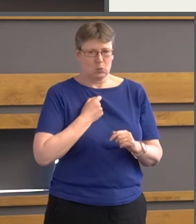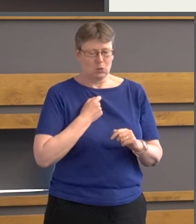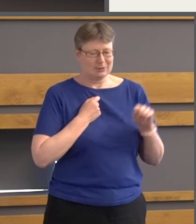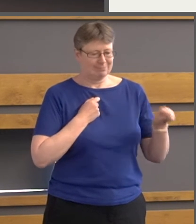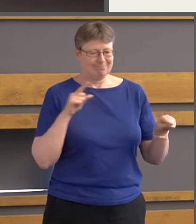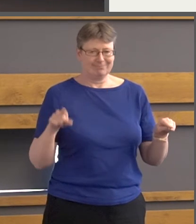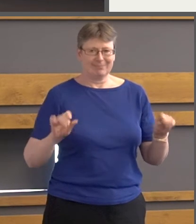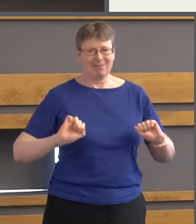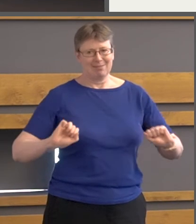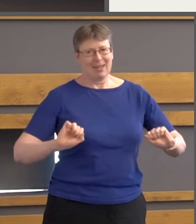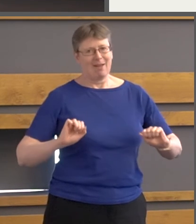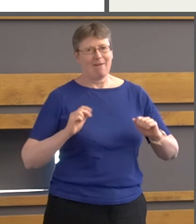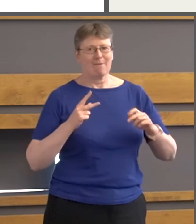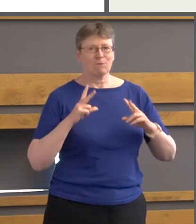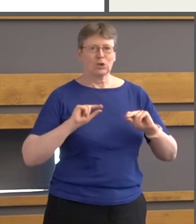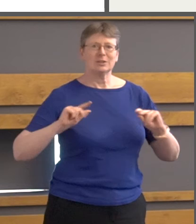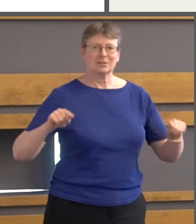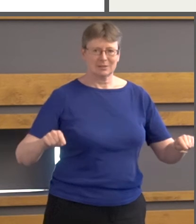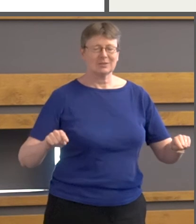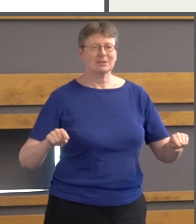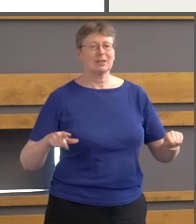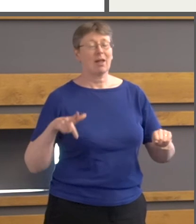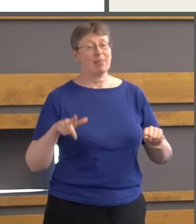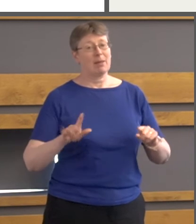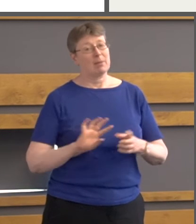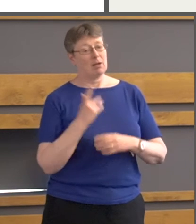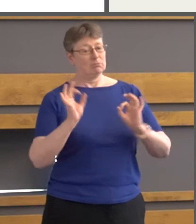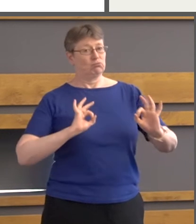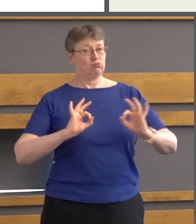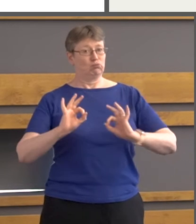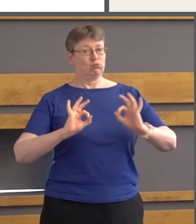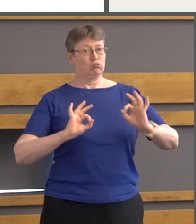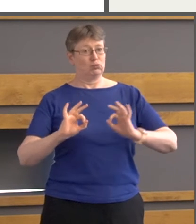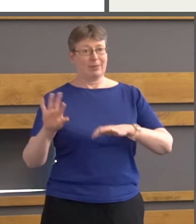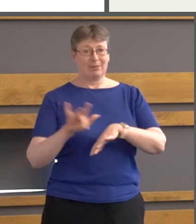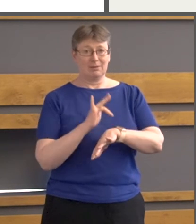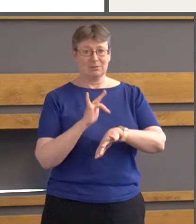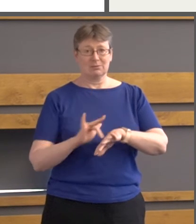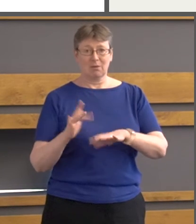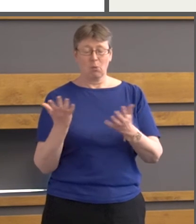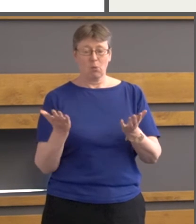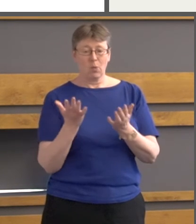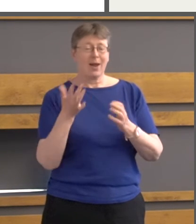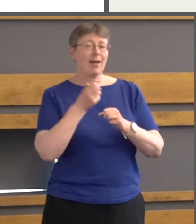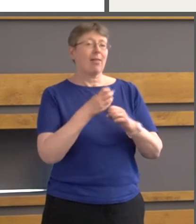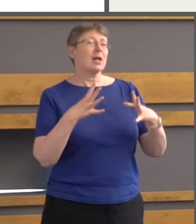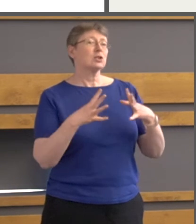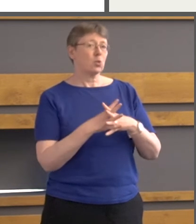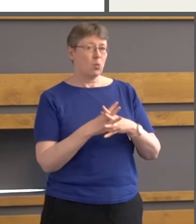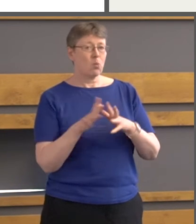This book was actually enacted, staged in Glasgow and in Calcutta.